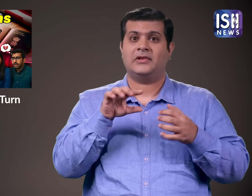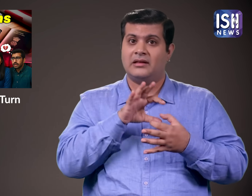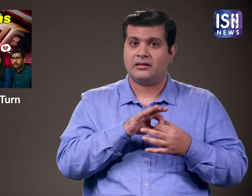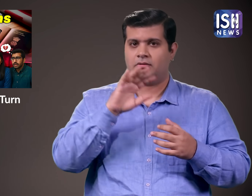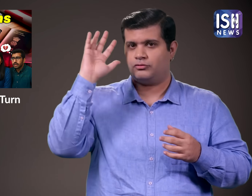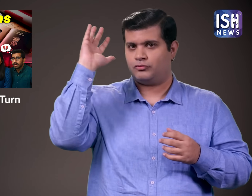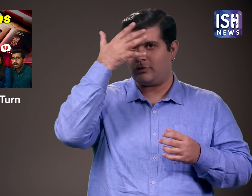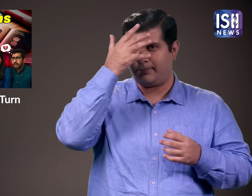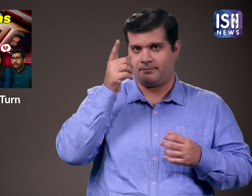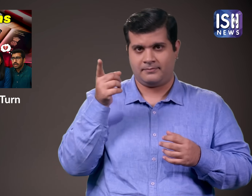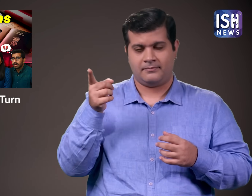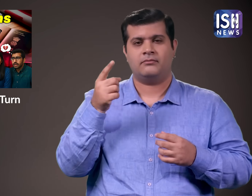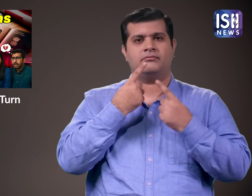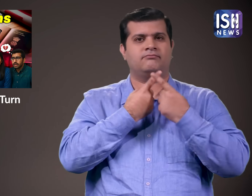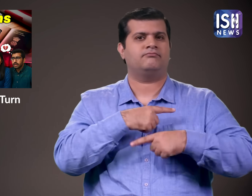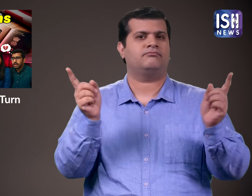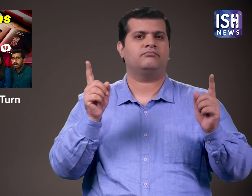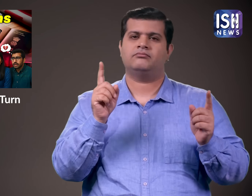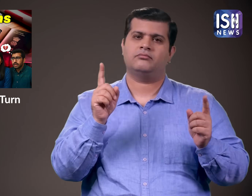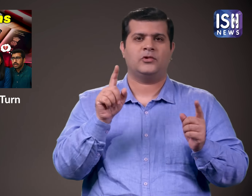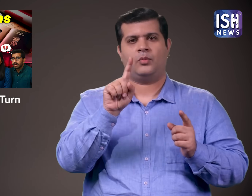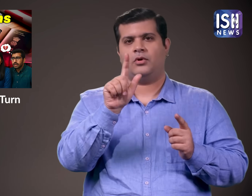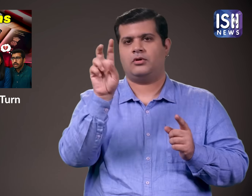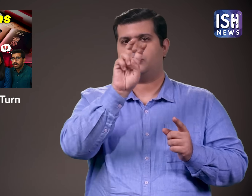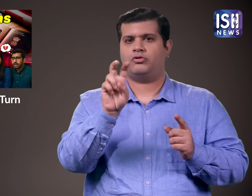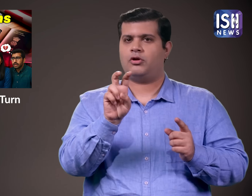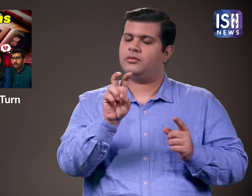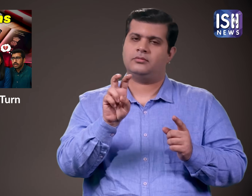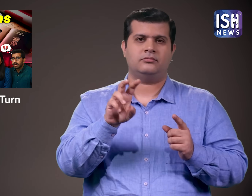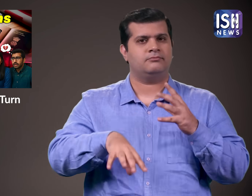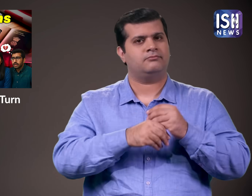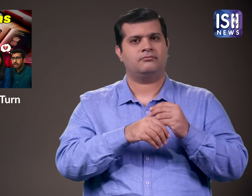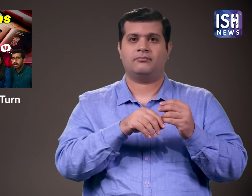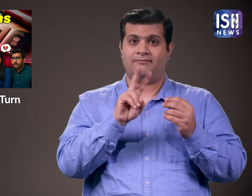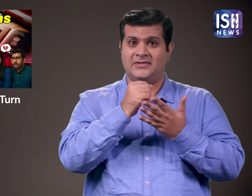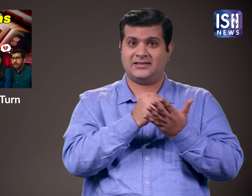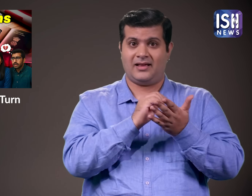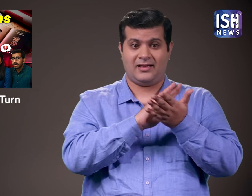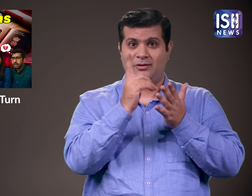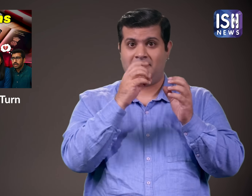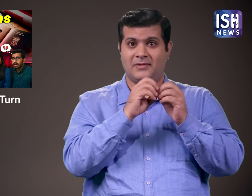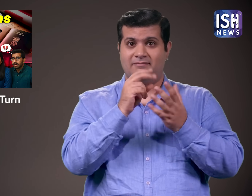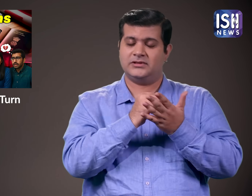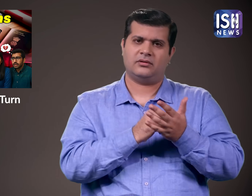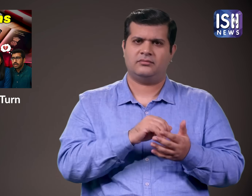Hence, Trump announced $100,000 fee for applicants to the H-1B visa.